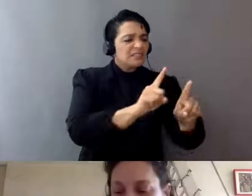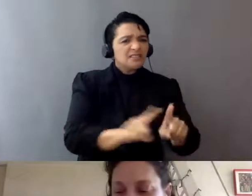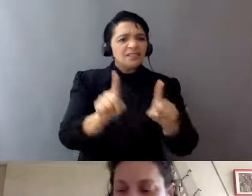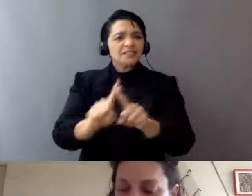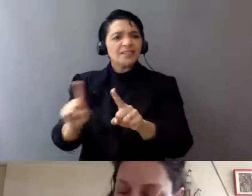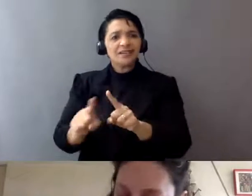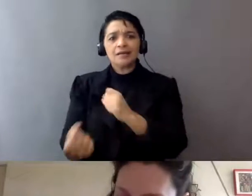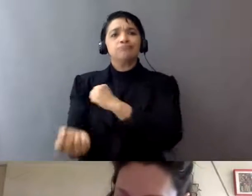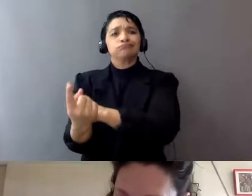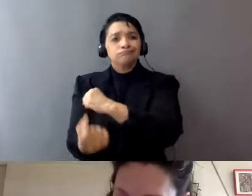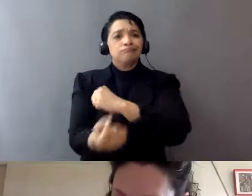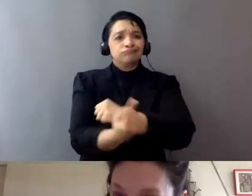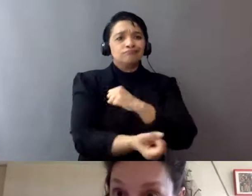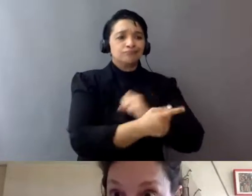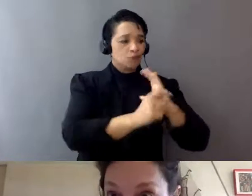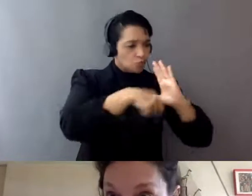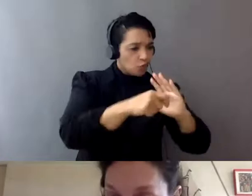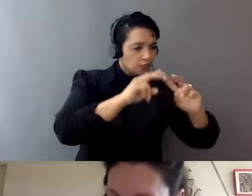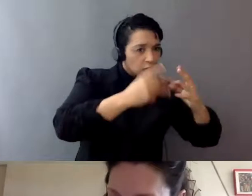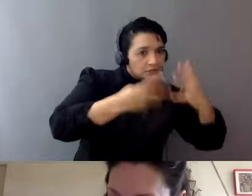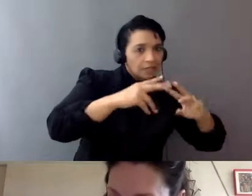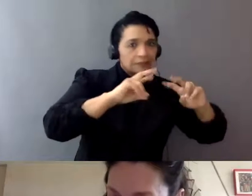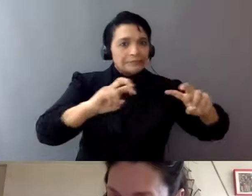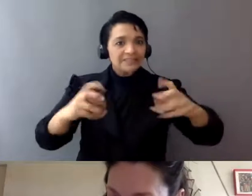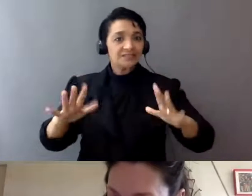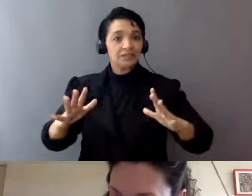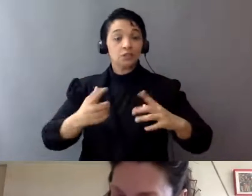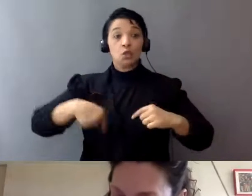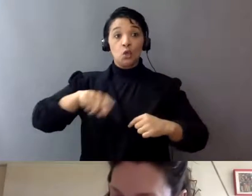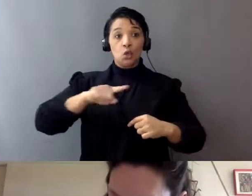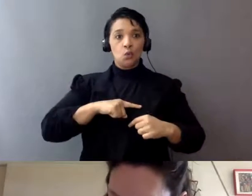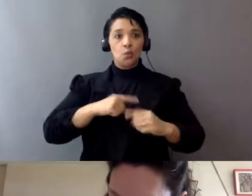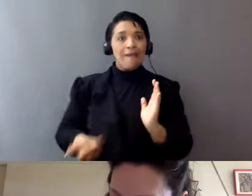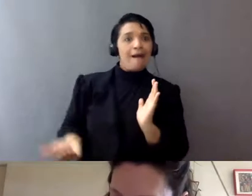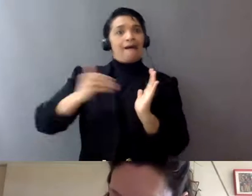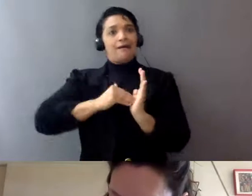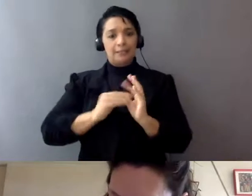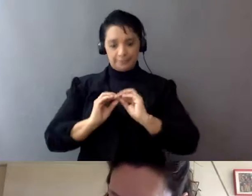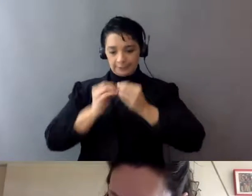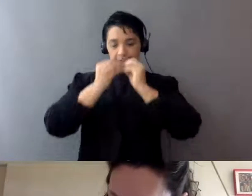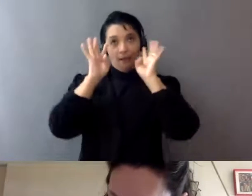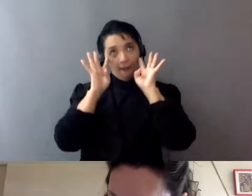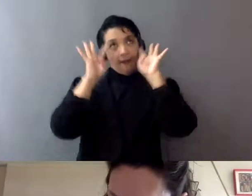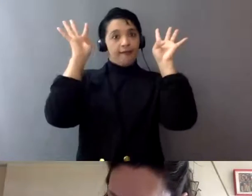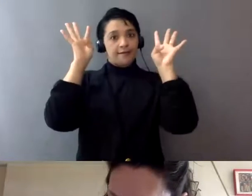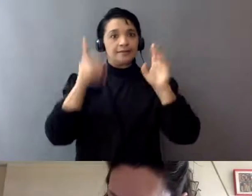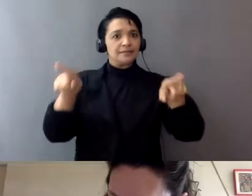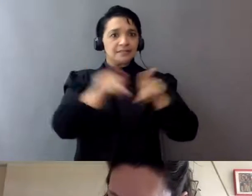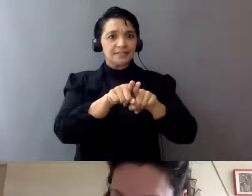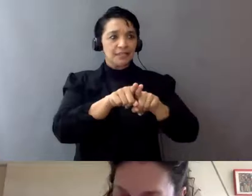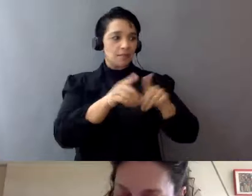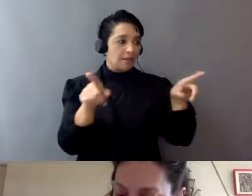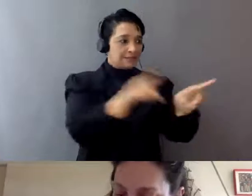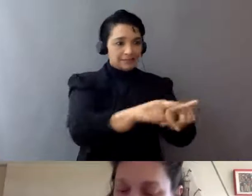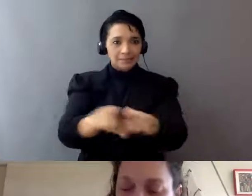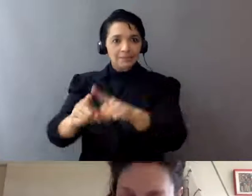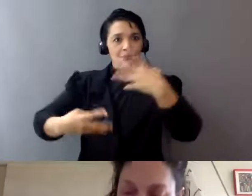we are sometimes a bit cautious of just not creating many similar structures, but I think